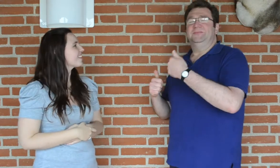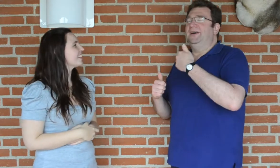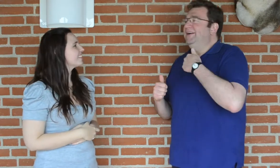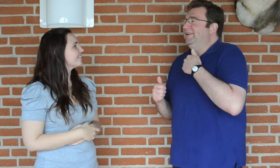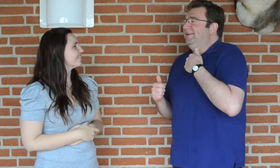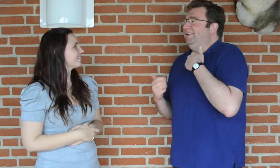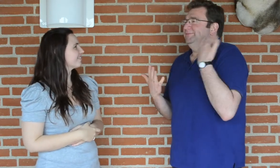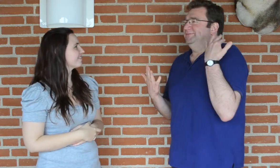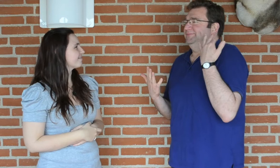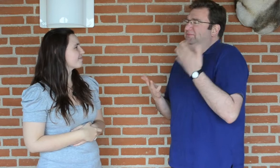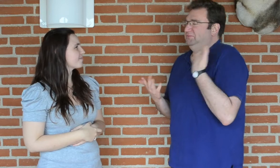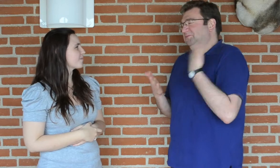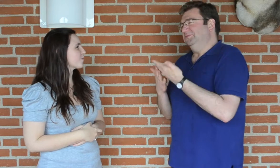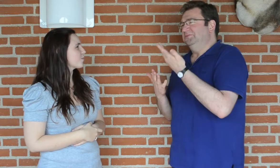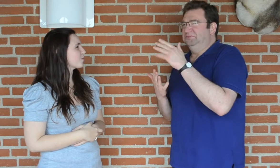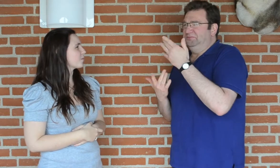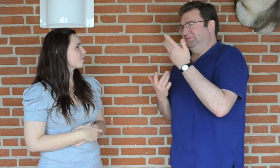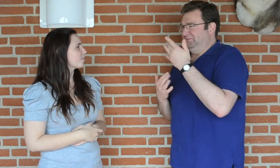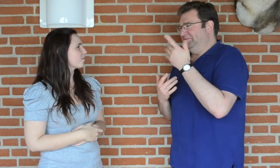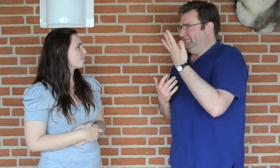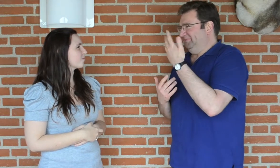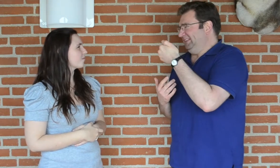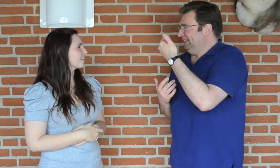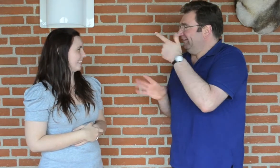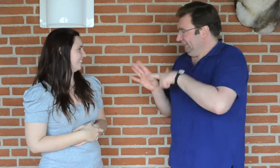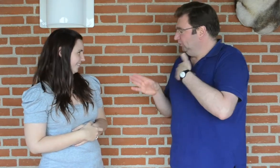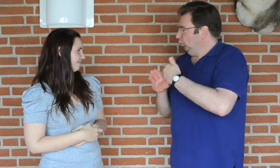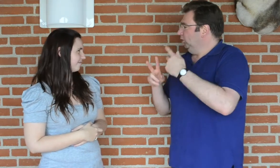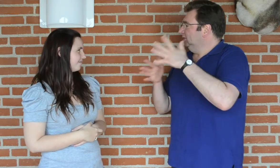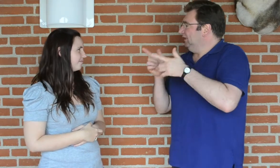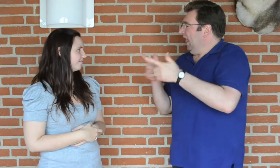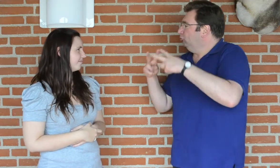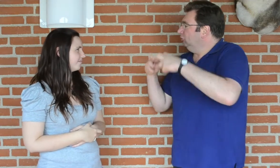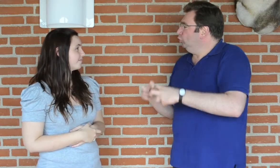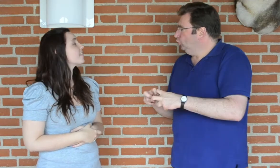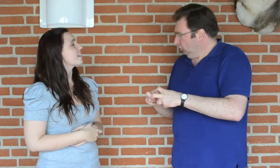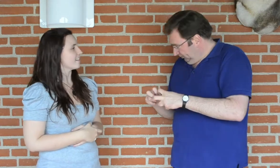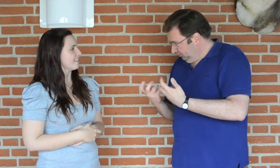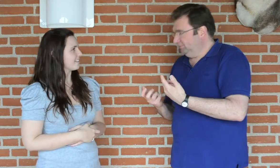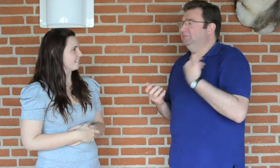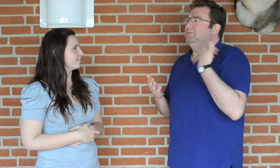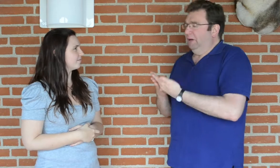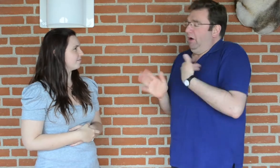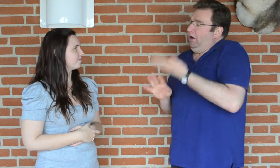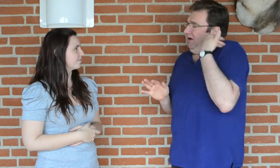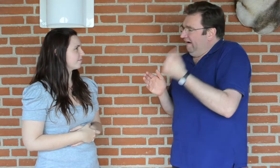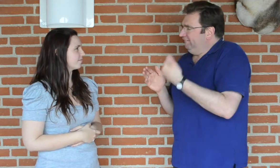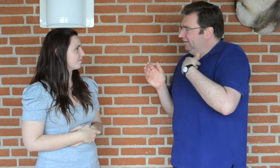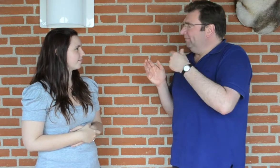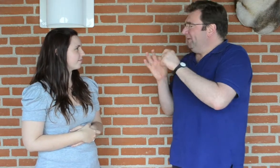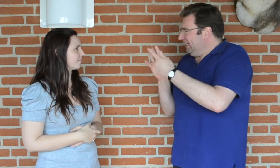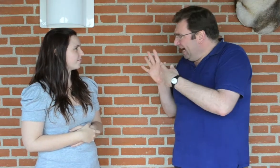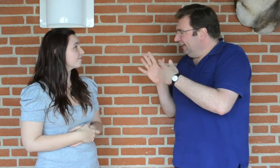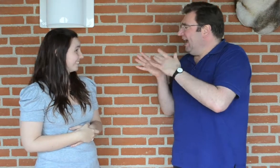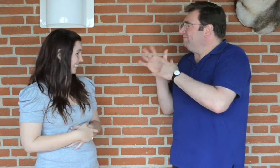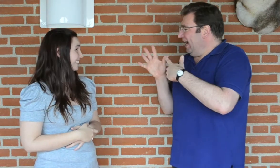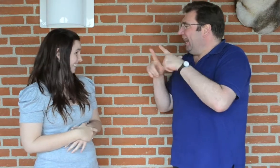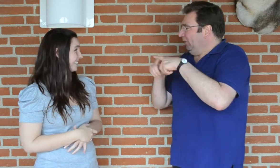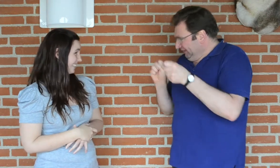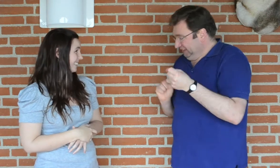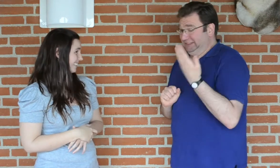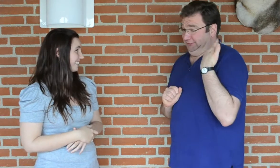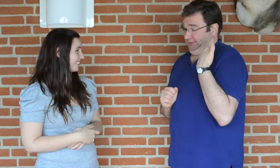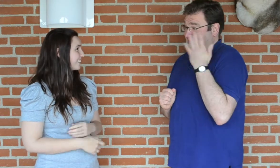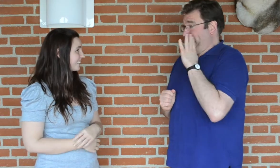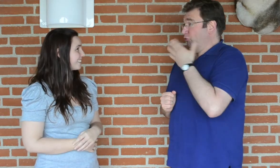For about 6-7 years, I've been working in Sign Language Research. I have a BA and MA in Linguistics, and just before